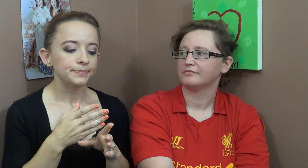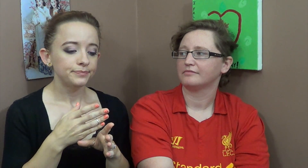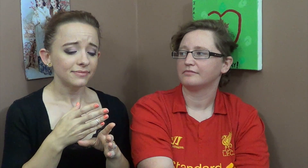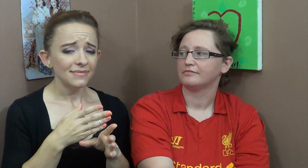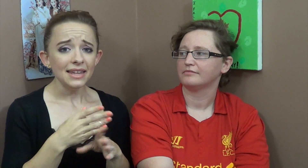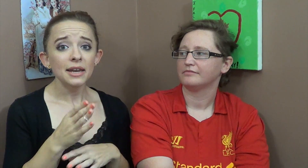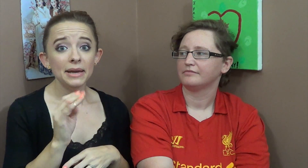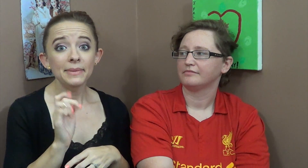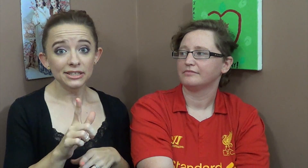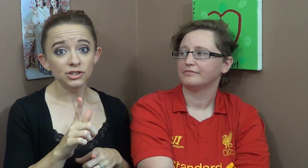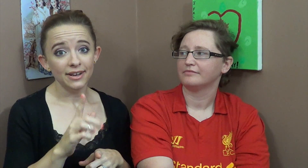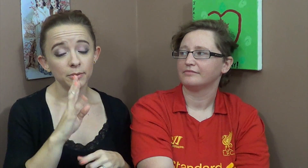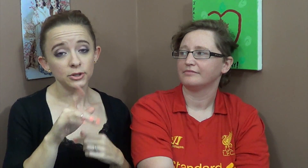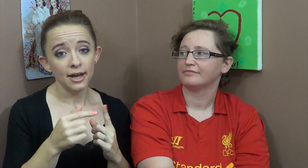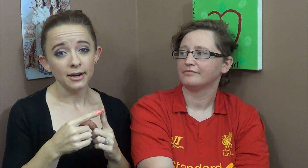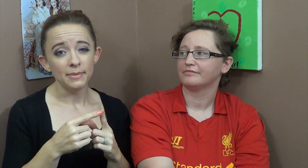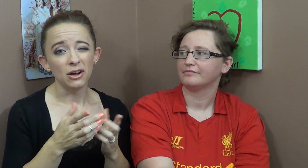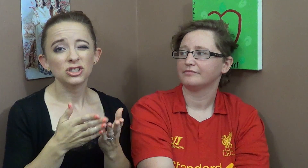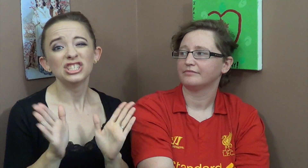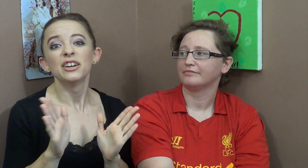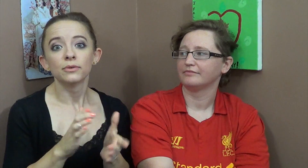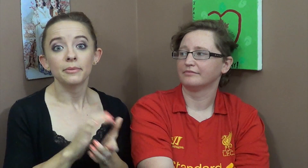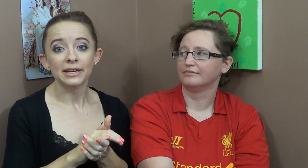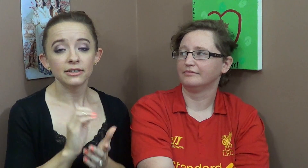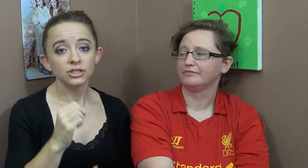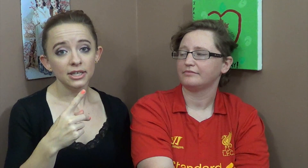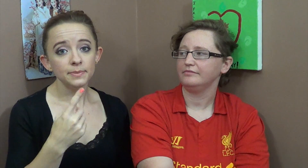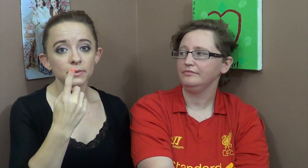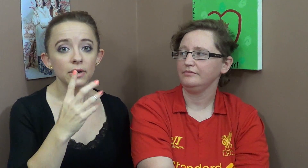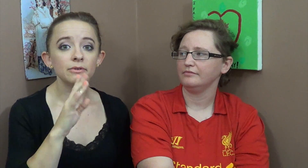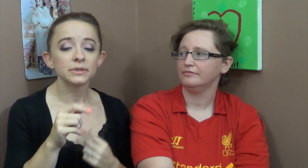on my main channel we're talking about general marriage tips and one of